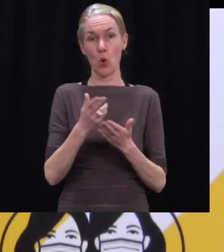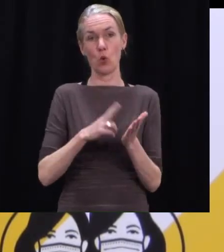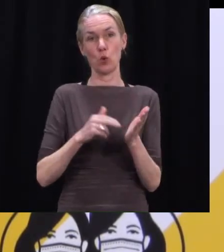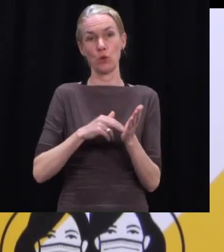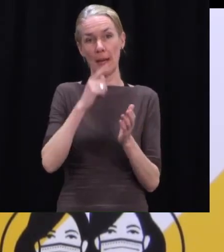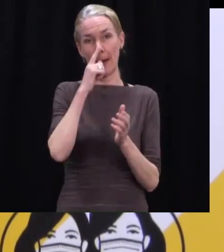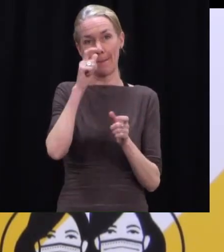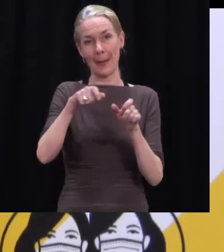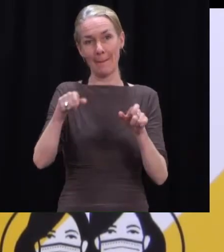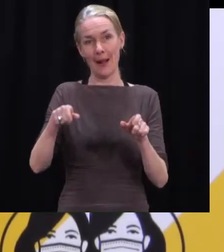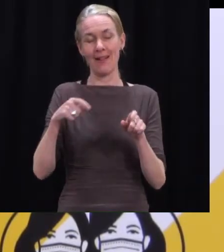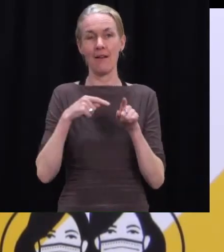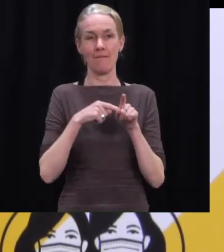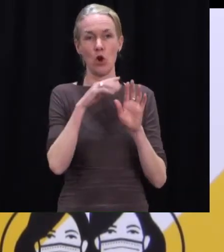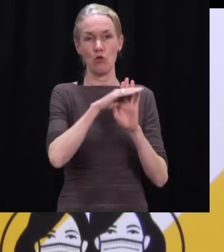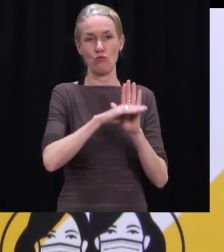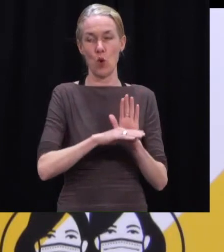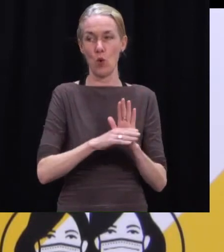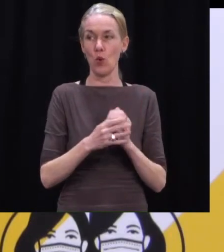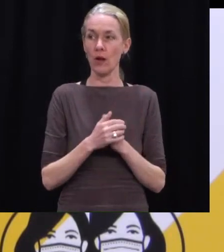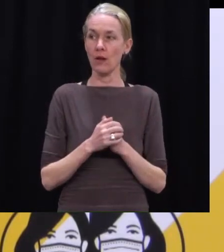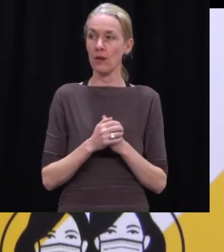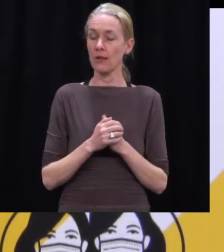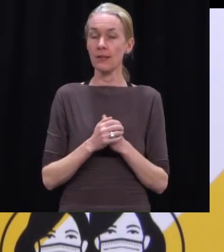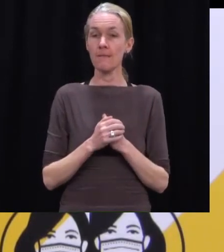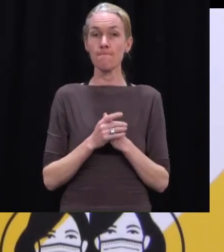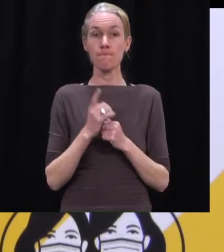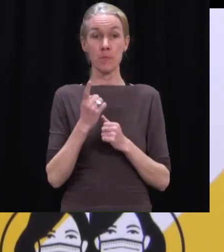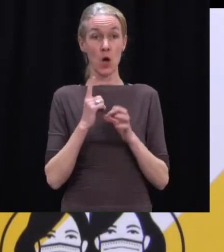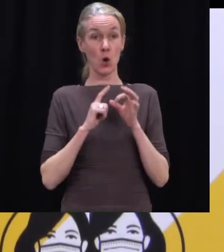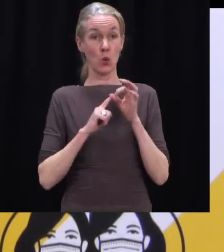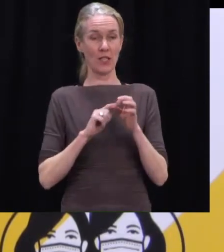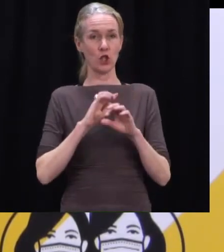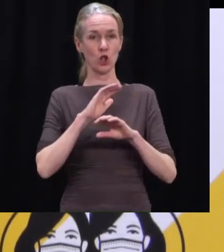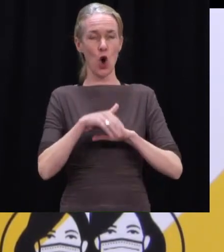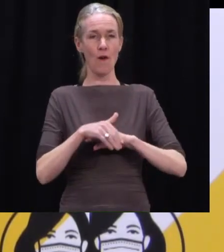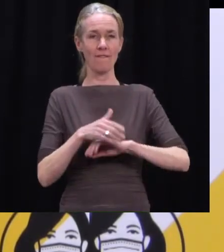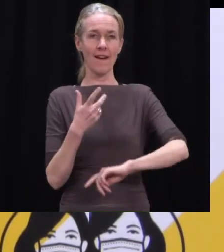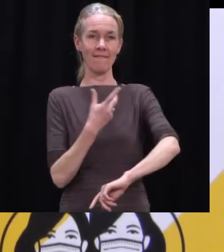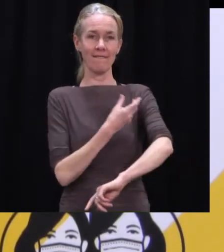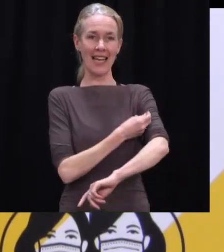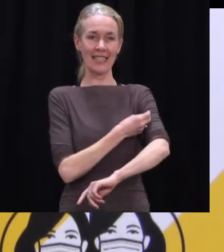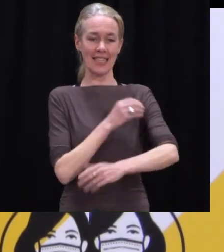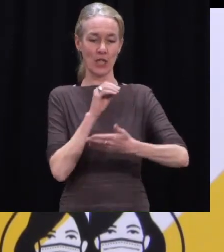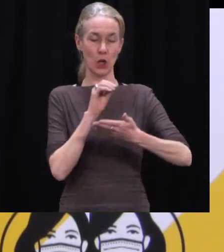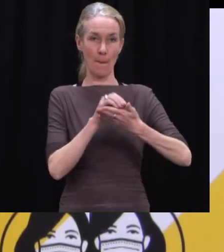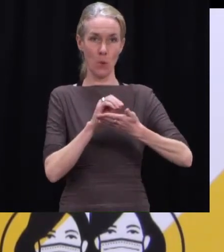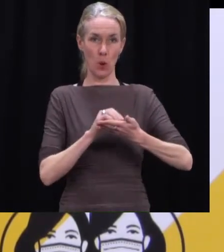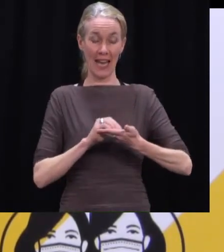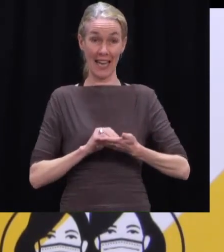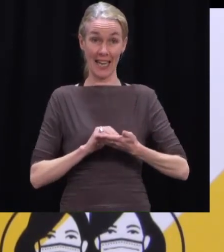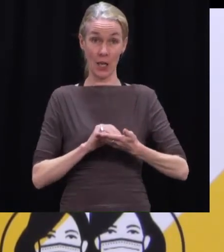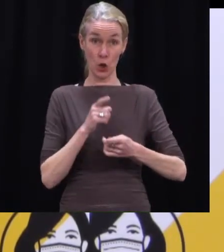all walks of life to do their bit and to be the best role models that they can be. >> Can